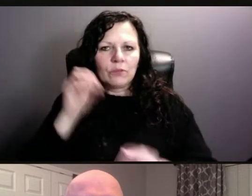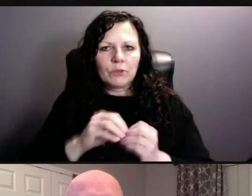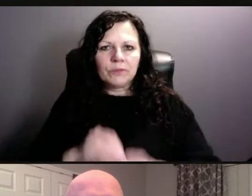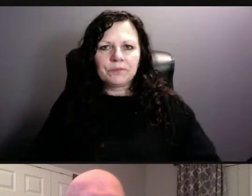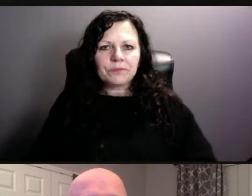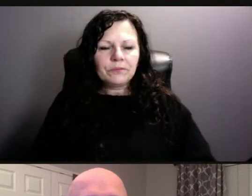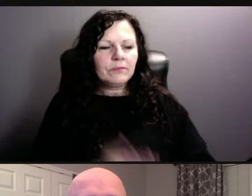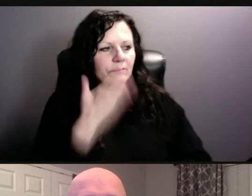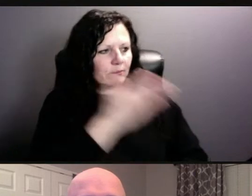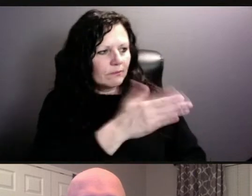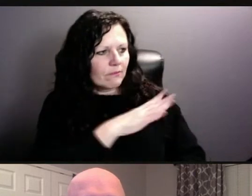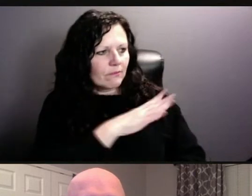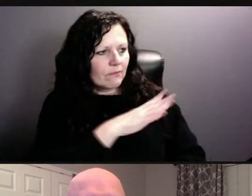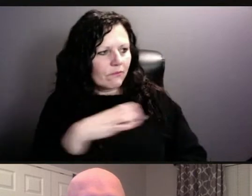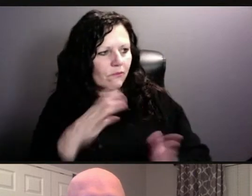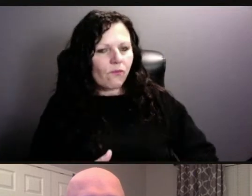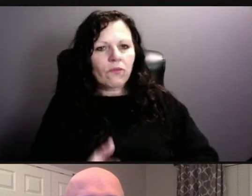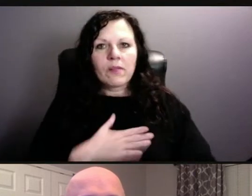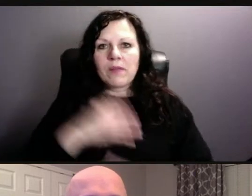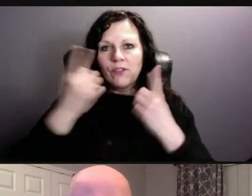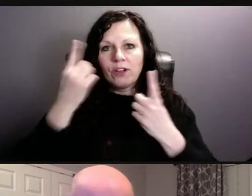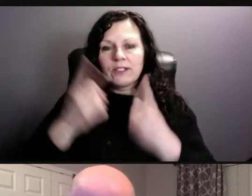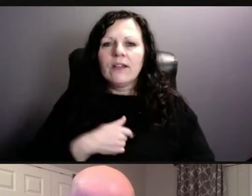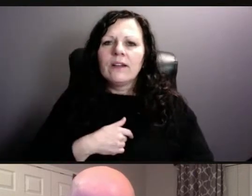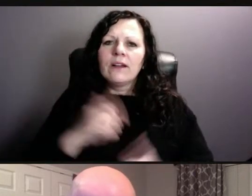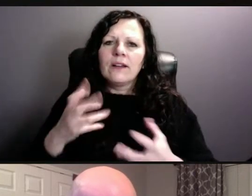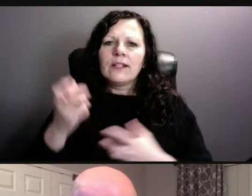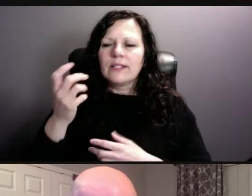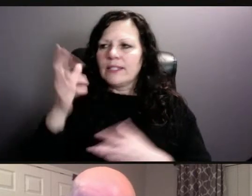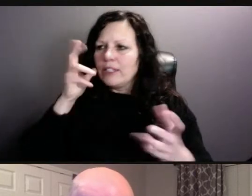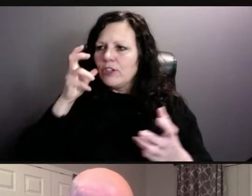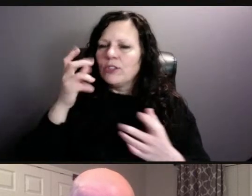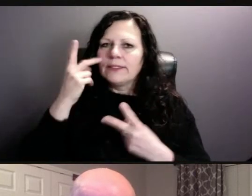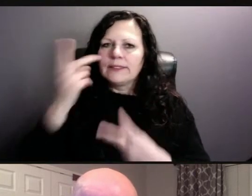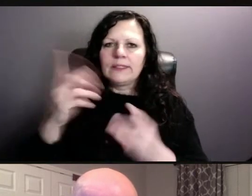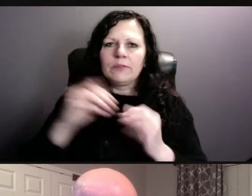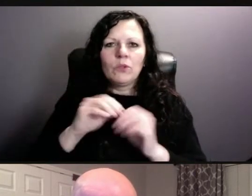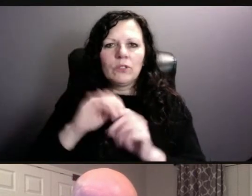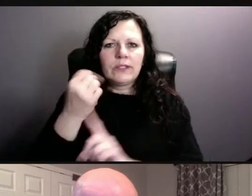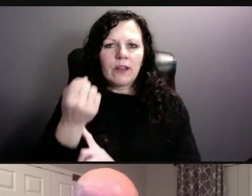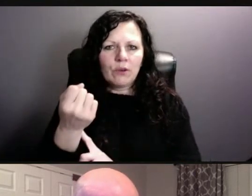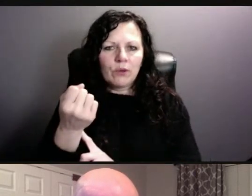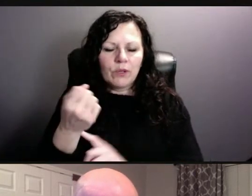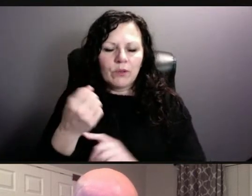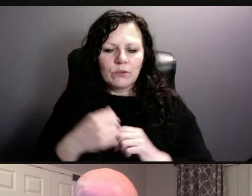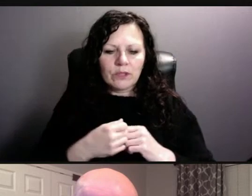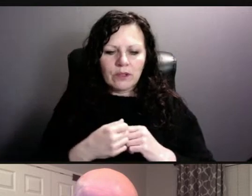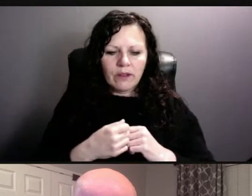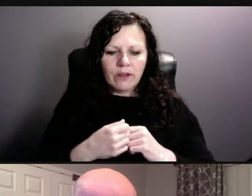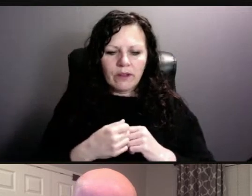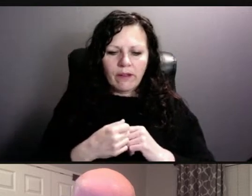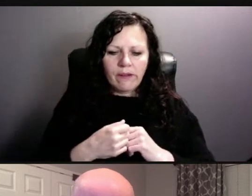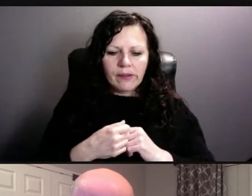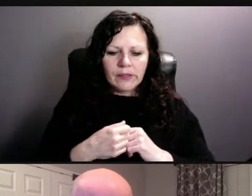AND LOOK FORWARD TO.